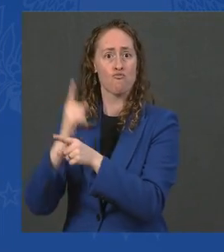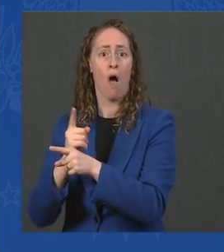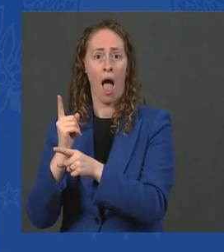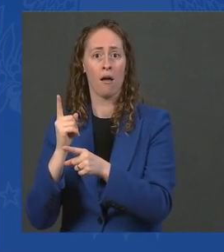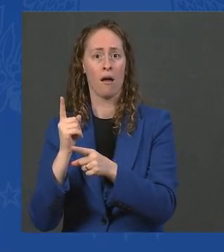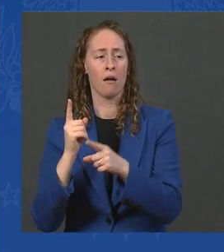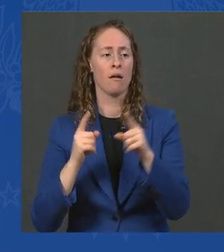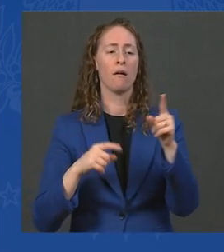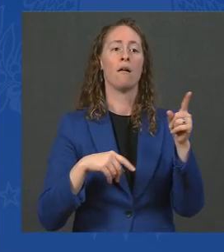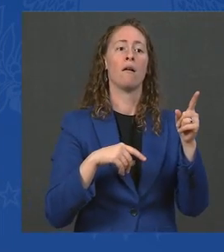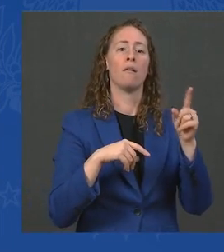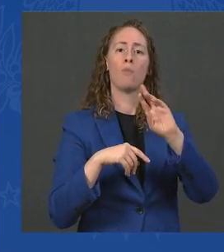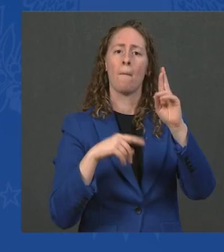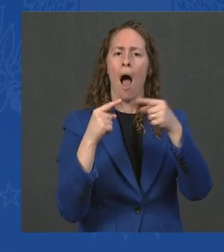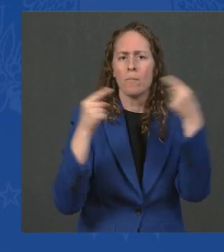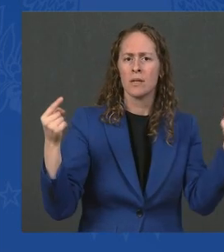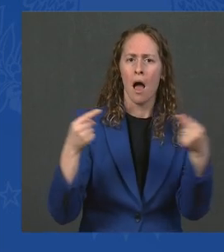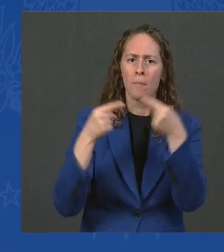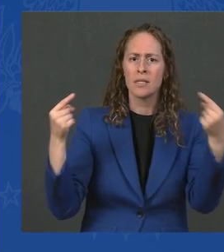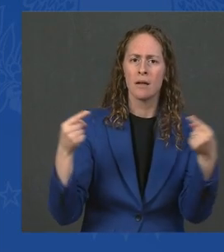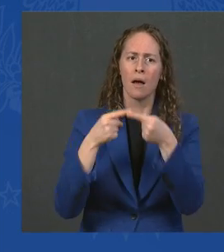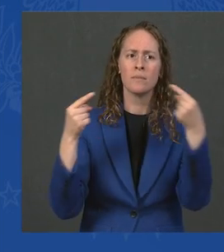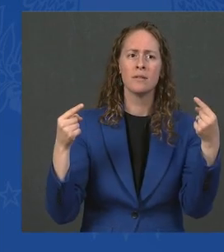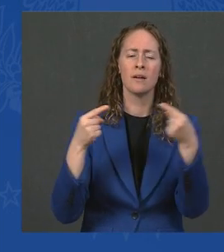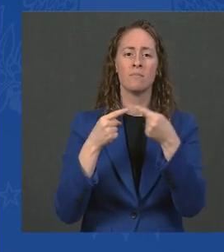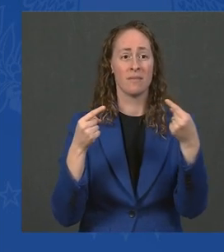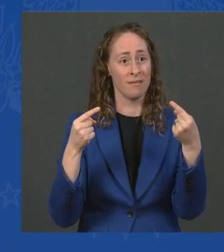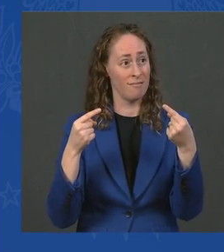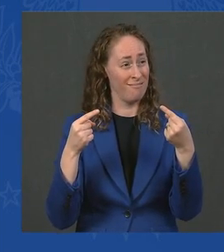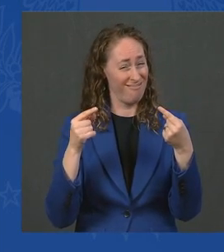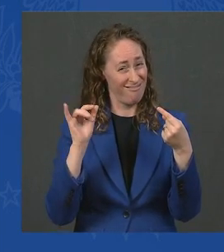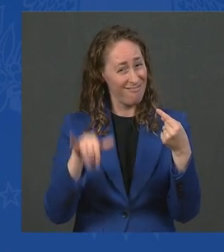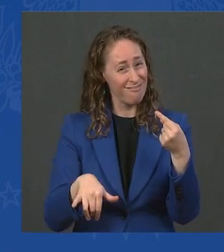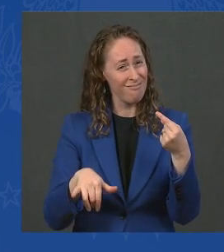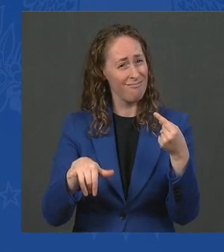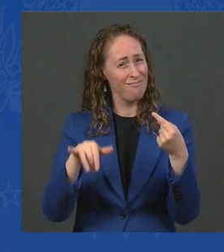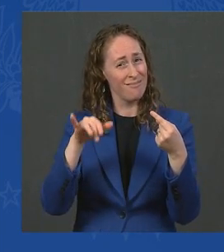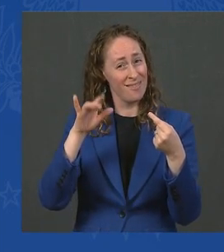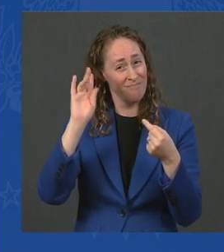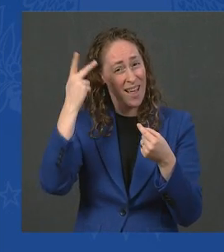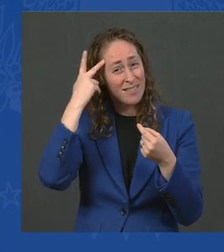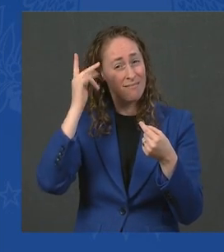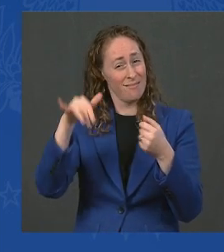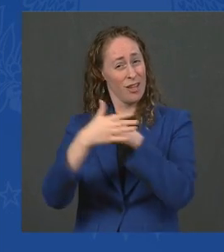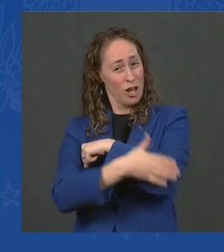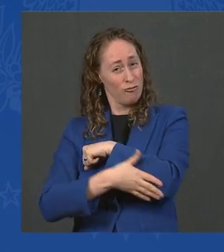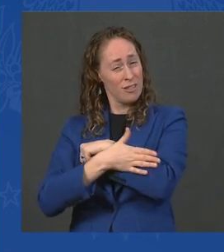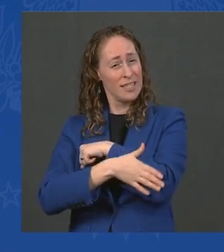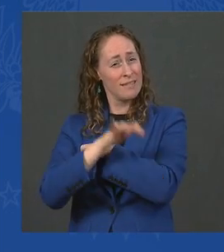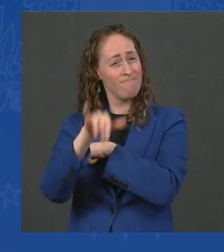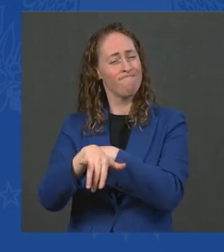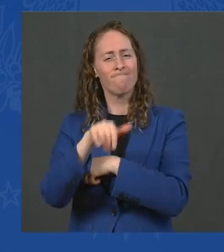I mean, it's not how we are. It's not who we are as a nation. And it's not how we beat every other crisis in our history.